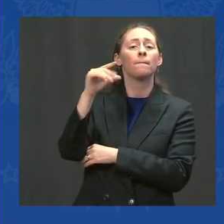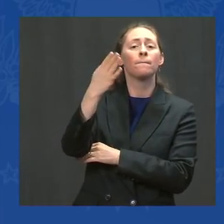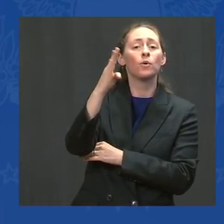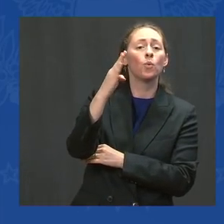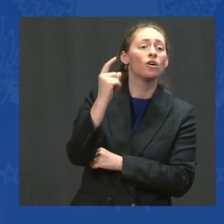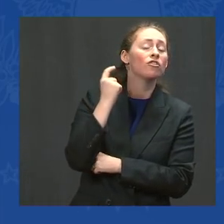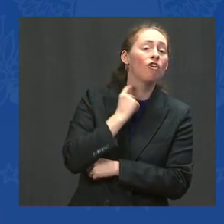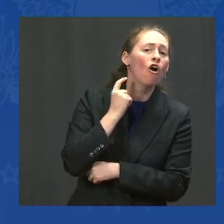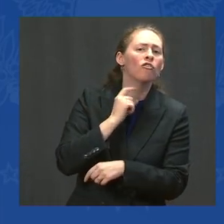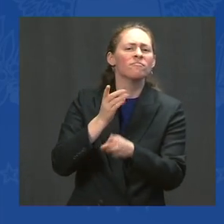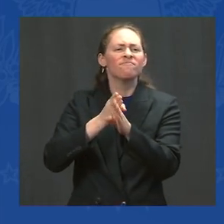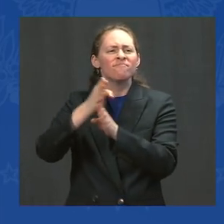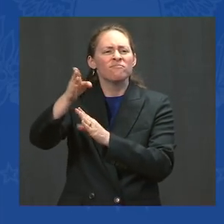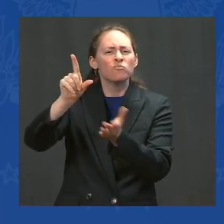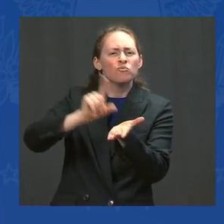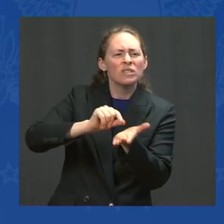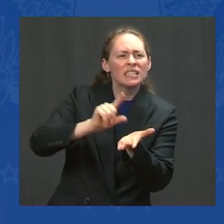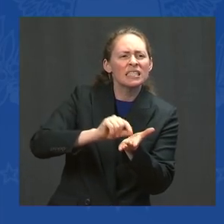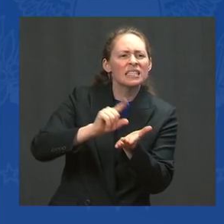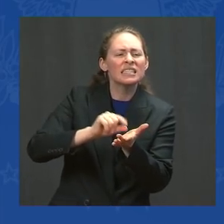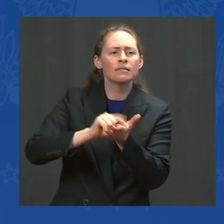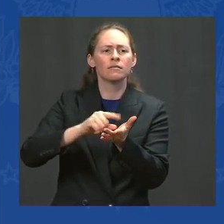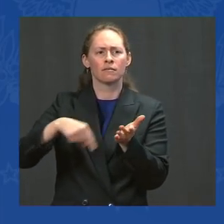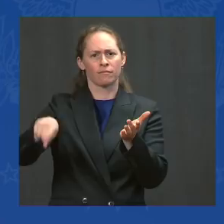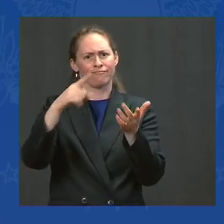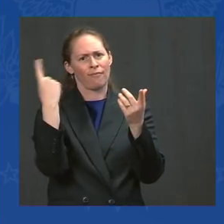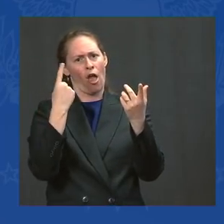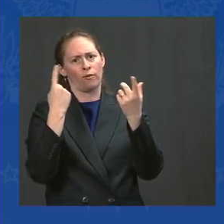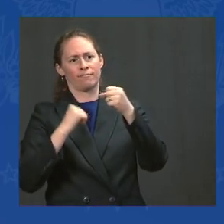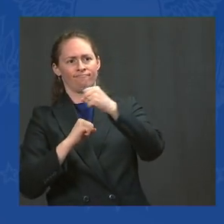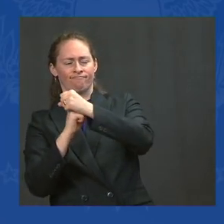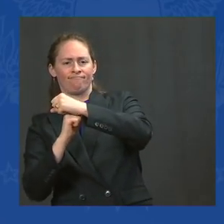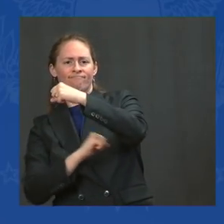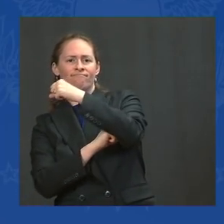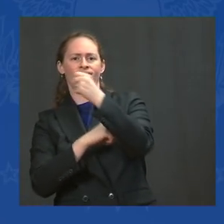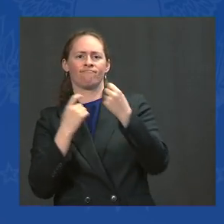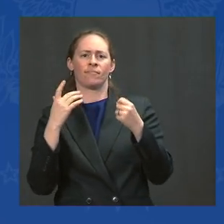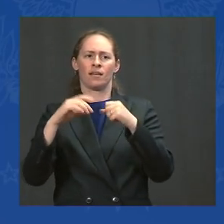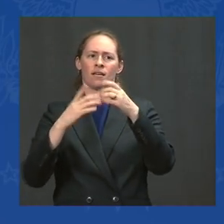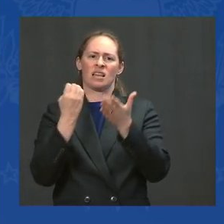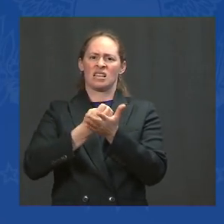an American economy back. Simply put, we can't afford not to make these investments.